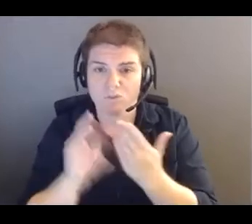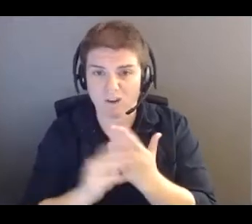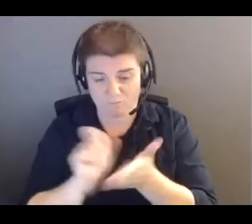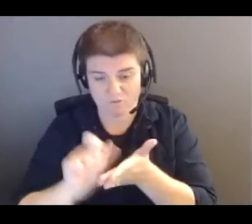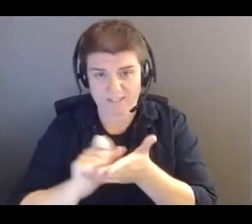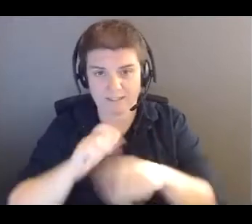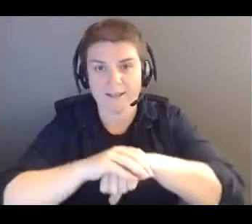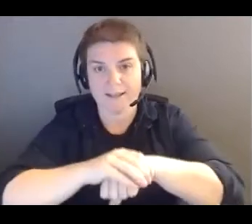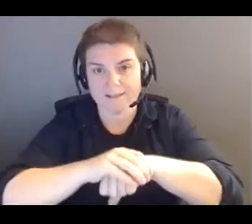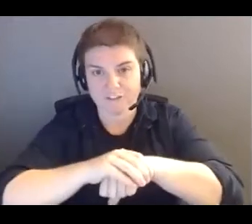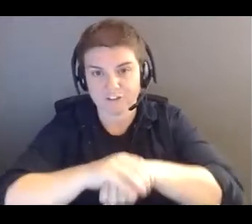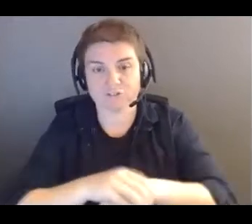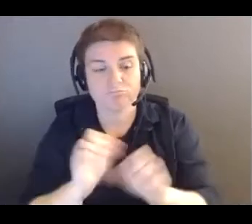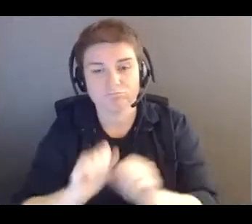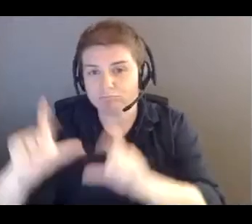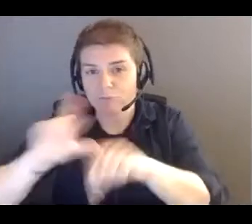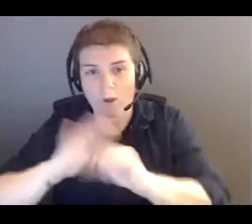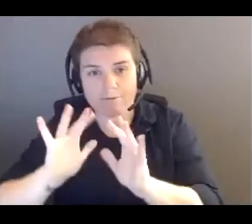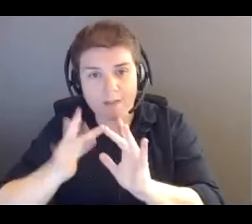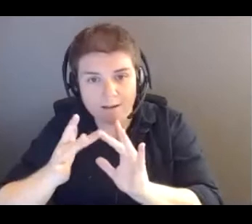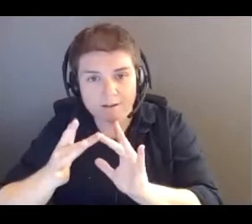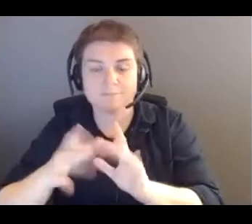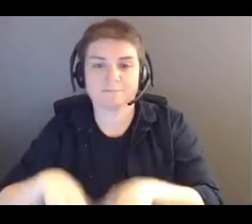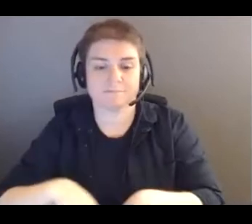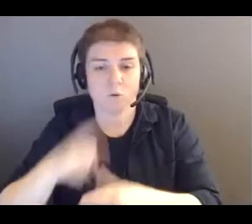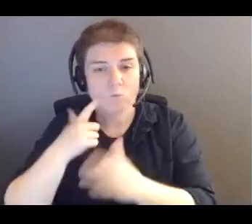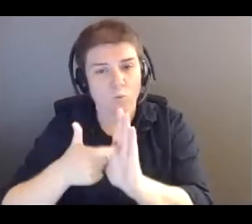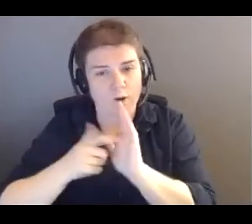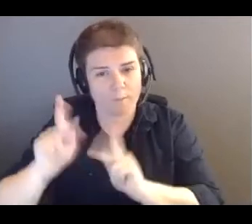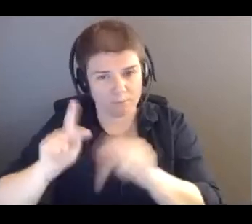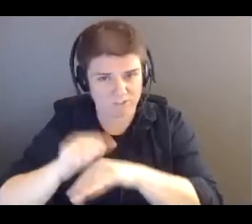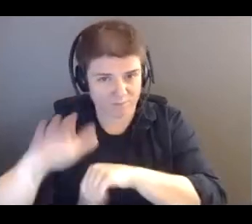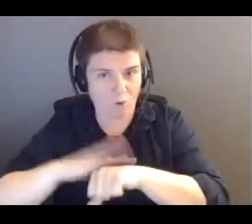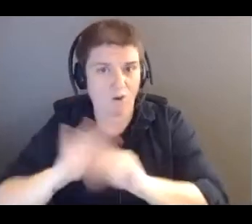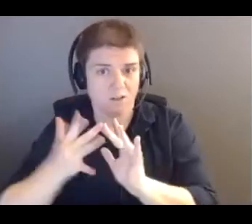English, shared online and require applicants to submit online applications in English.